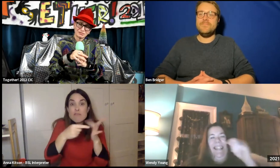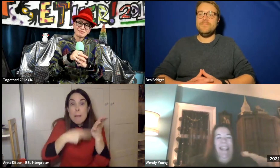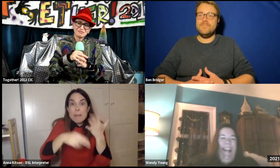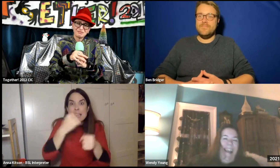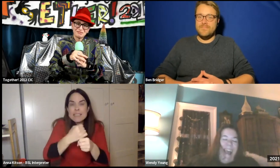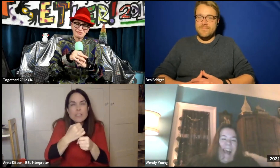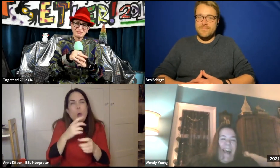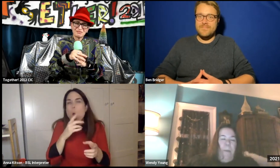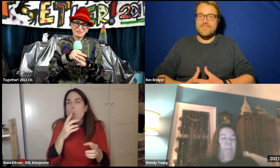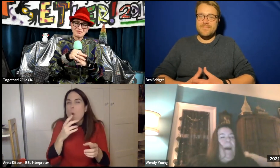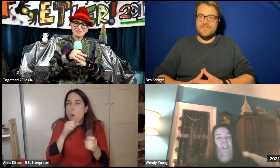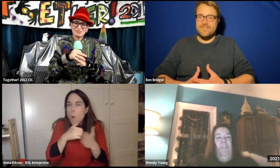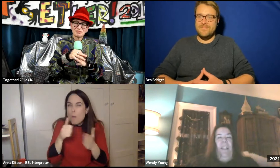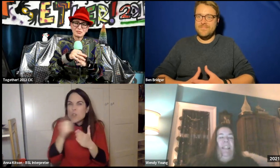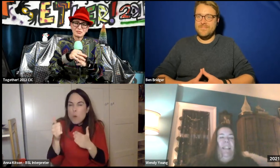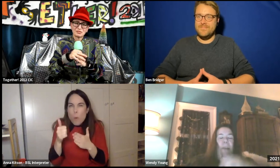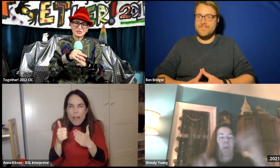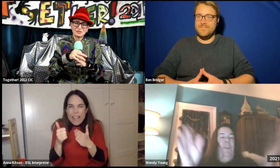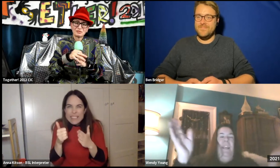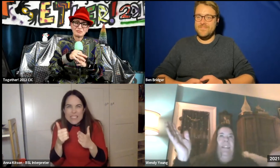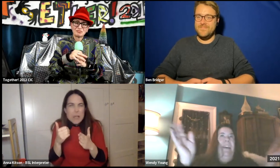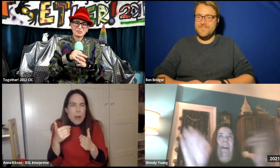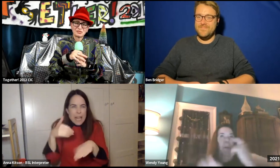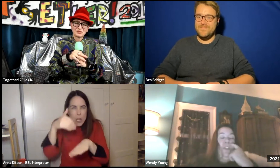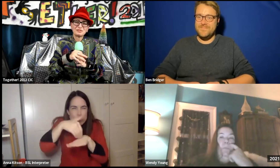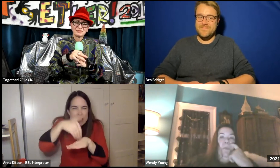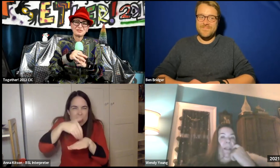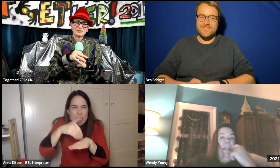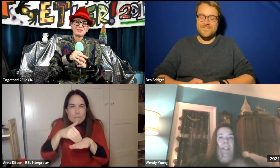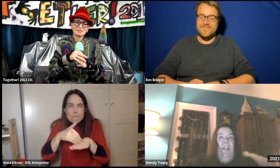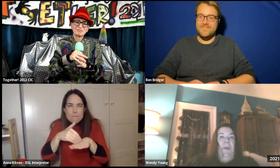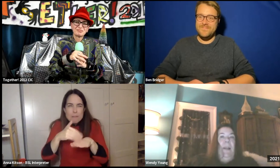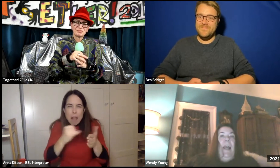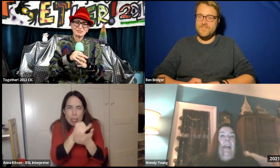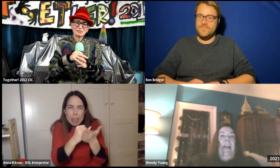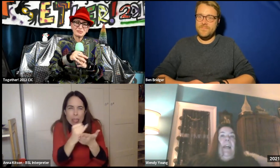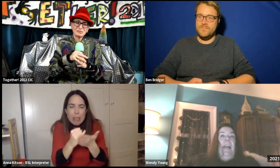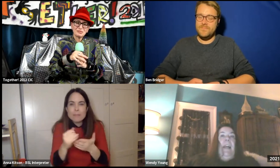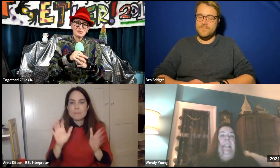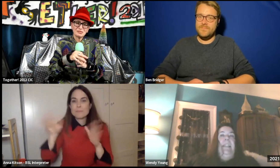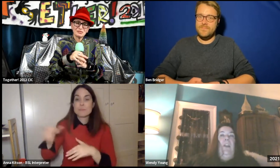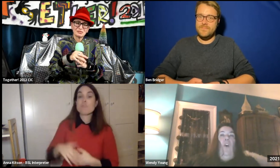I've found it, I love the internet, we're here tonight.